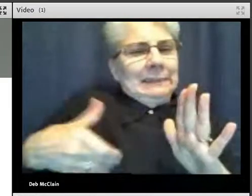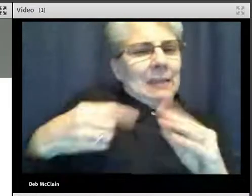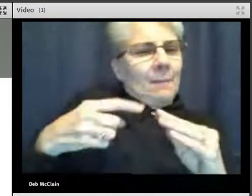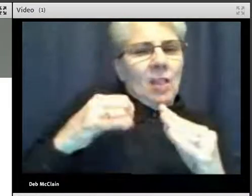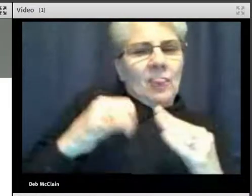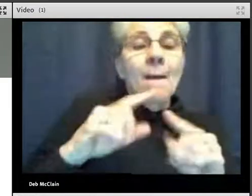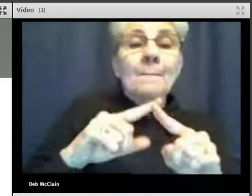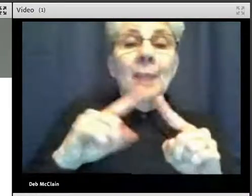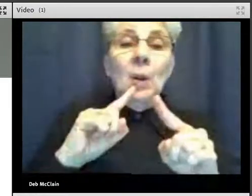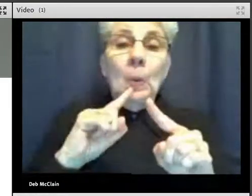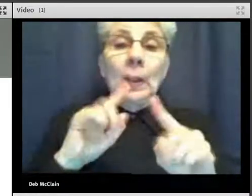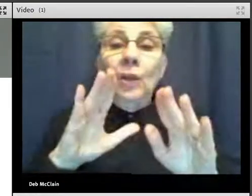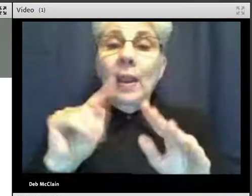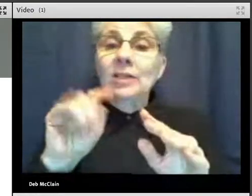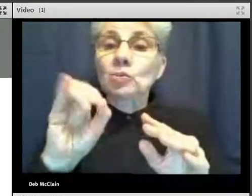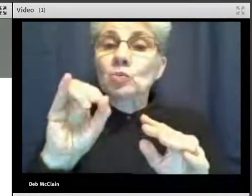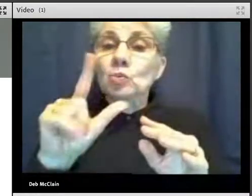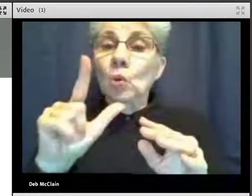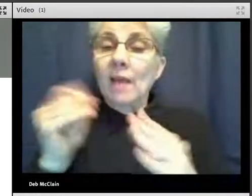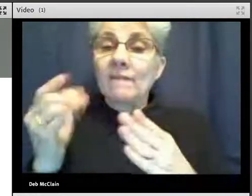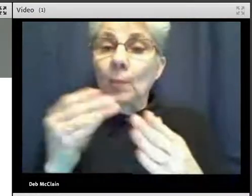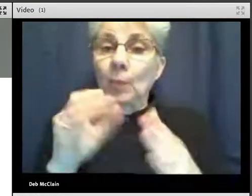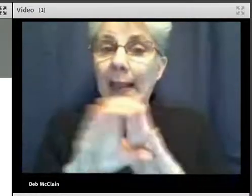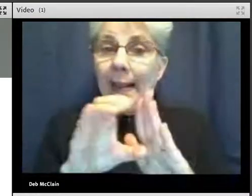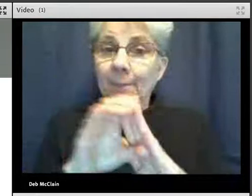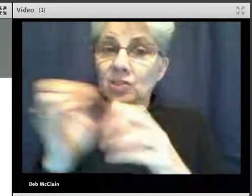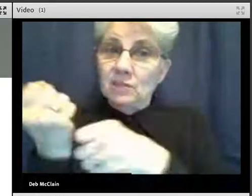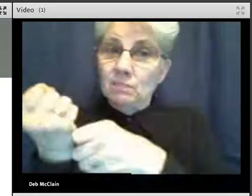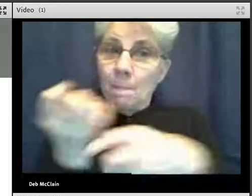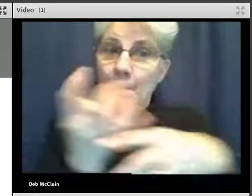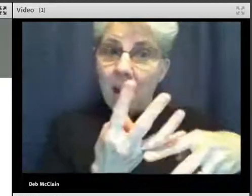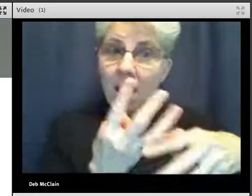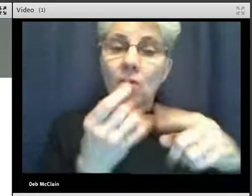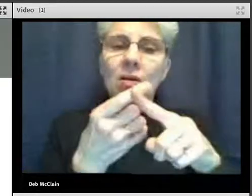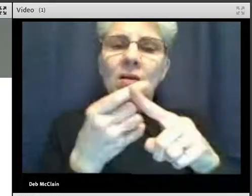But this is a really great tool. If you're bringing images from the outside in,